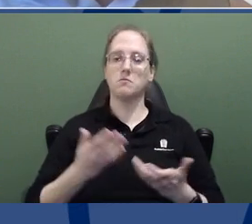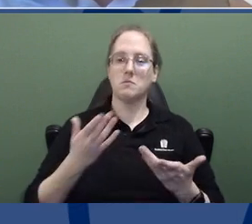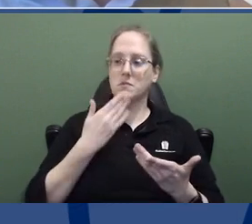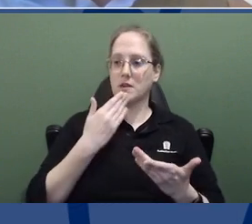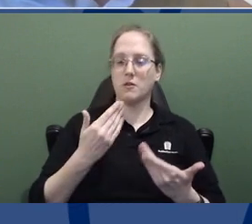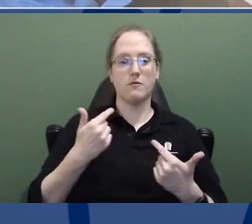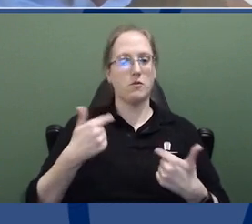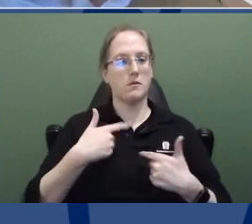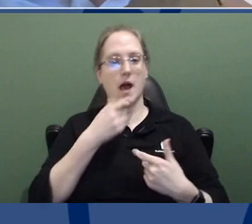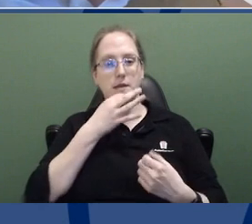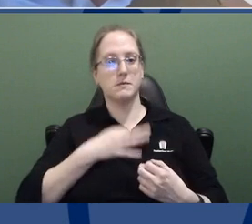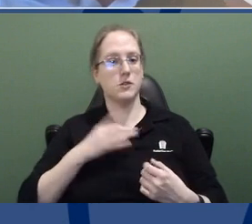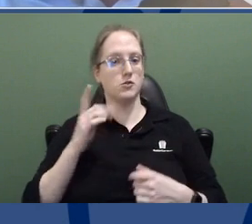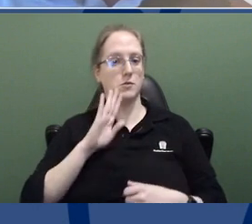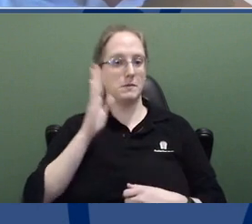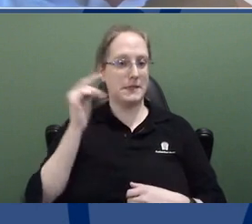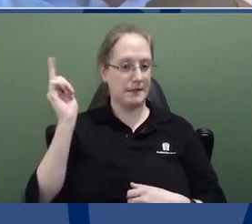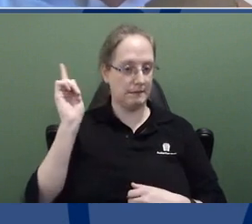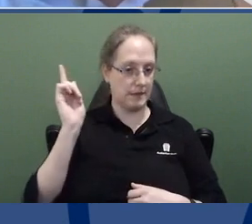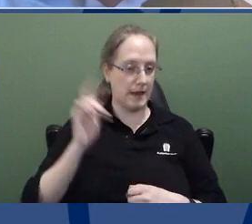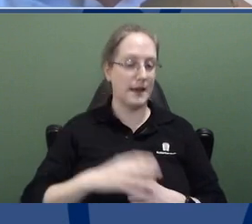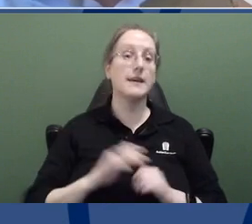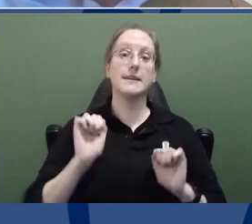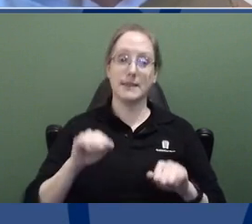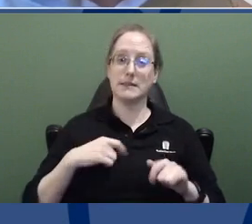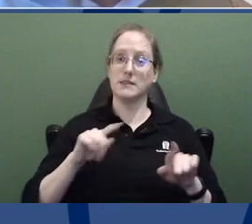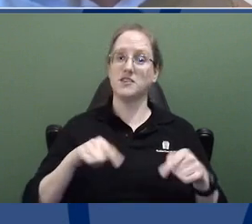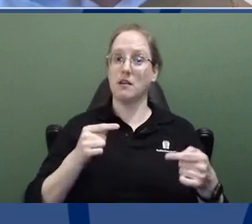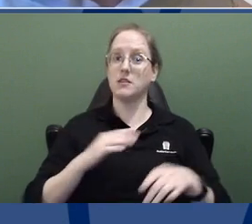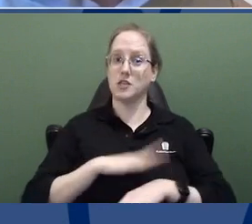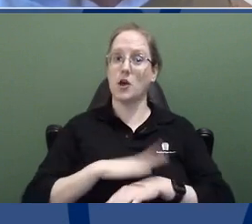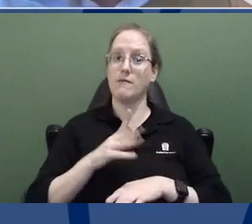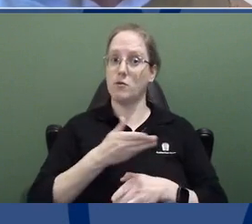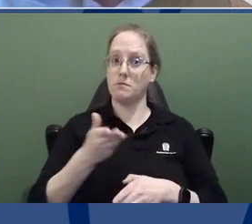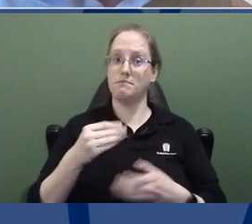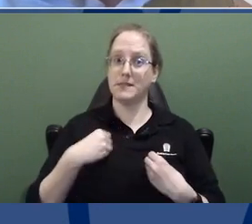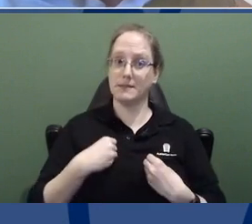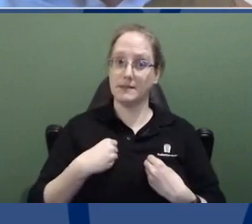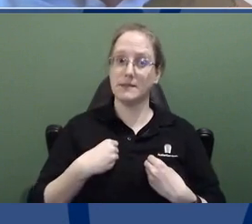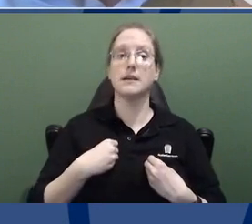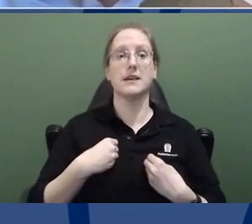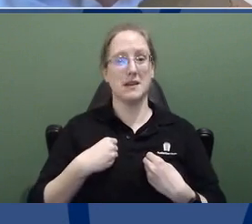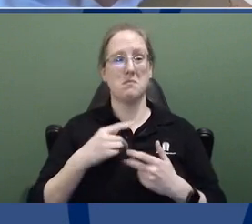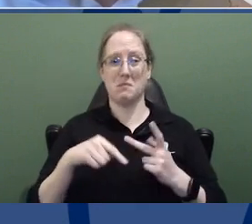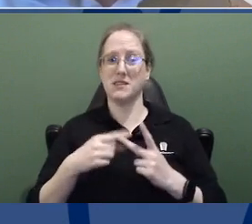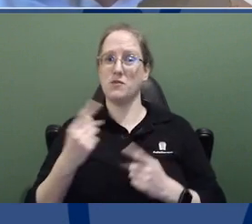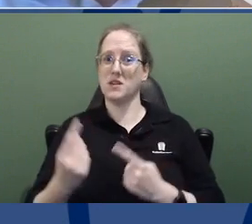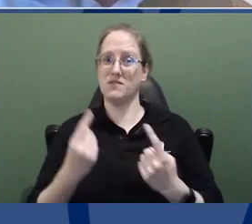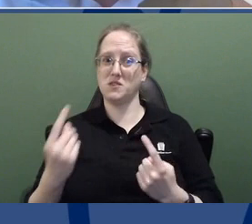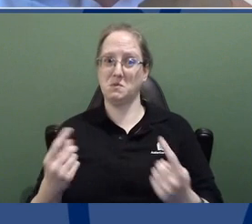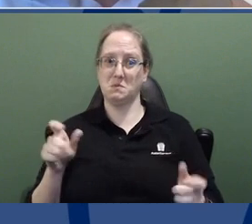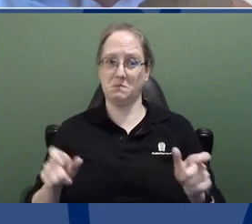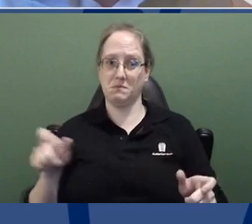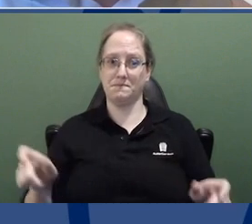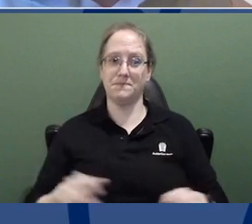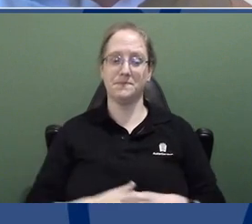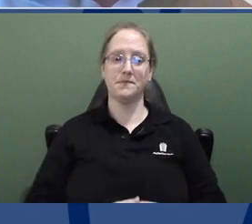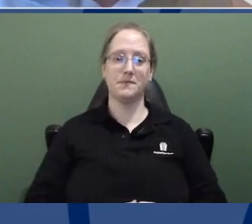These are challenging times for business but also for individuals. And ‑ so that's why